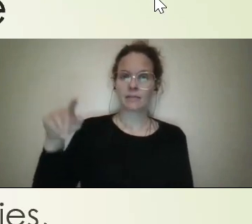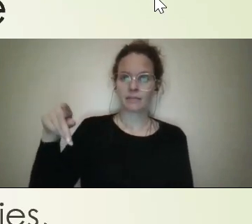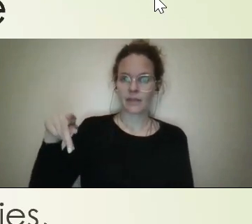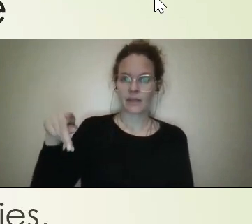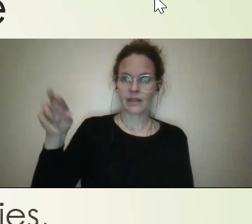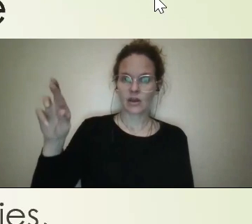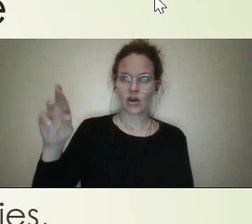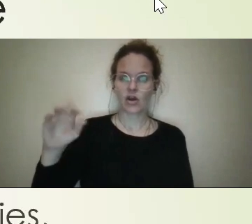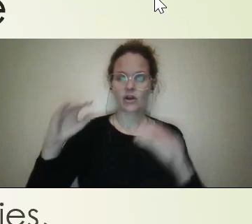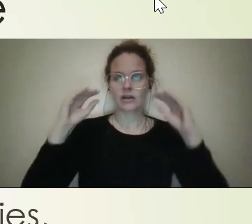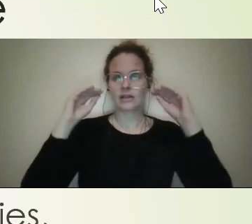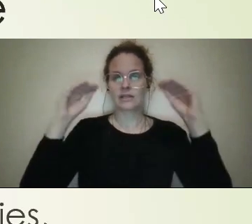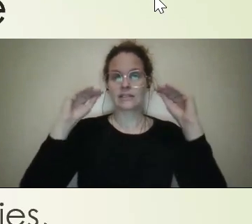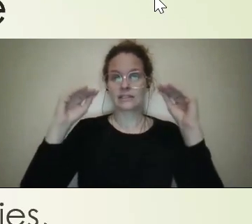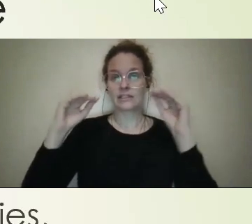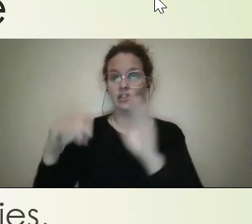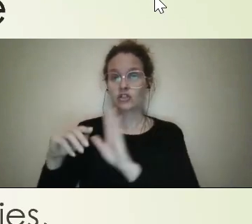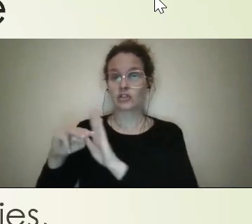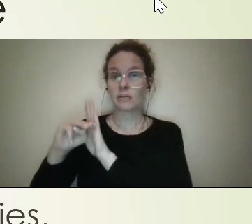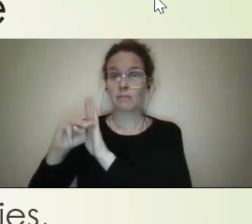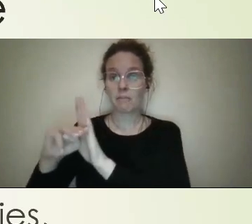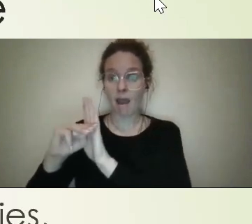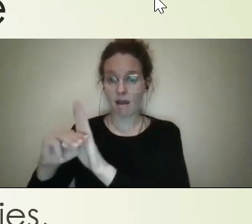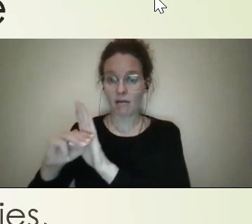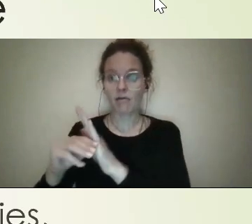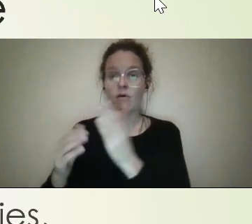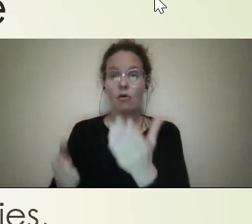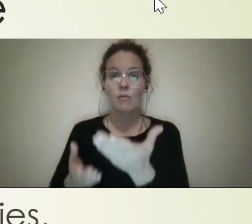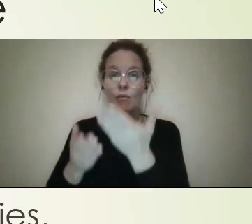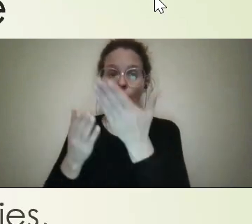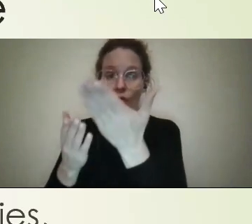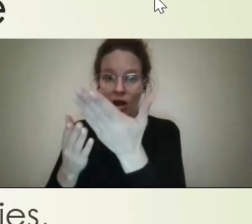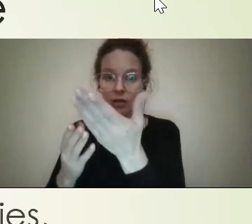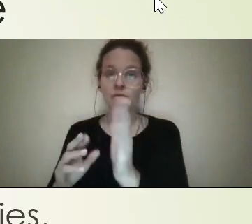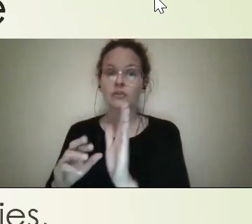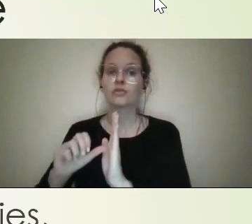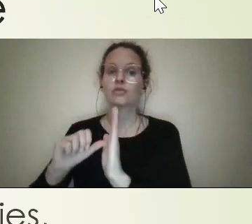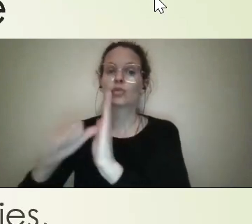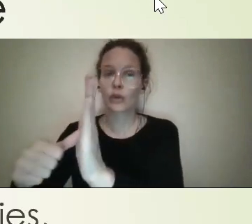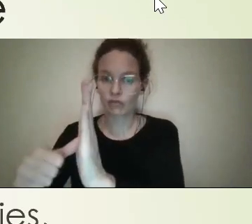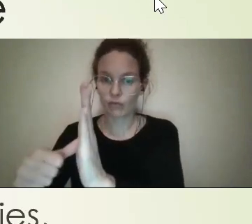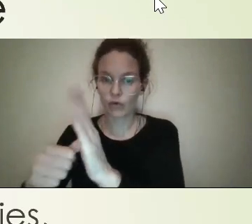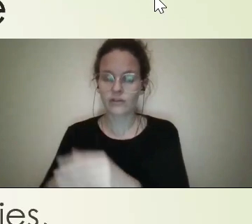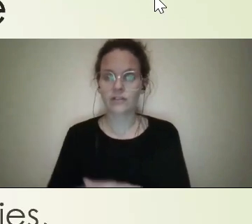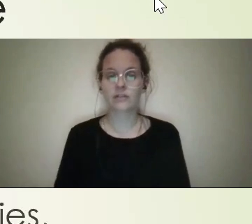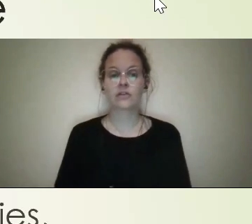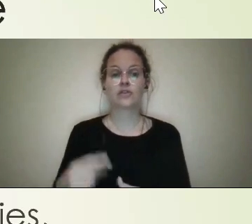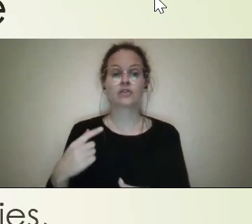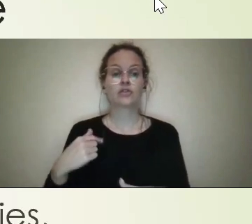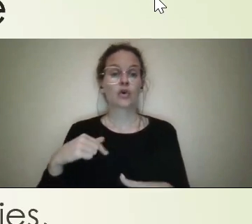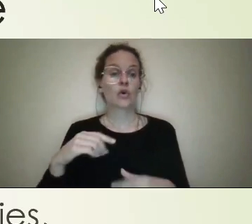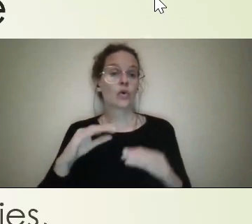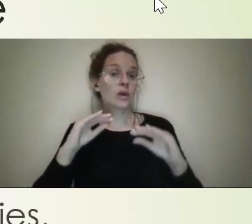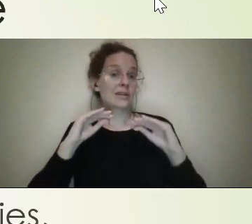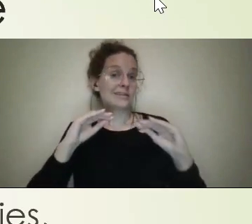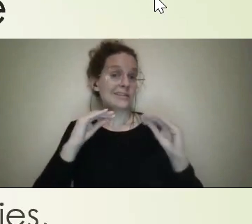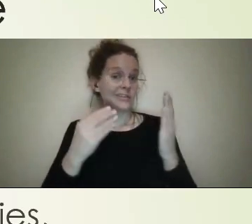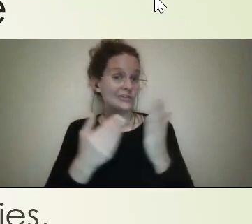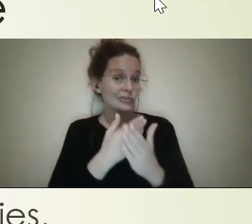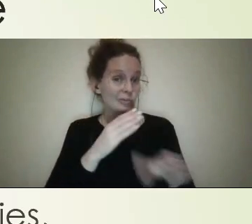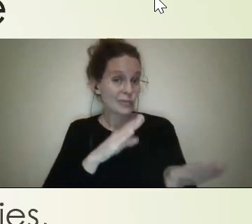Prompt, and Reinforce. So how will we teach the new behavior. So we would do visuals,